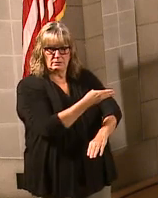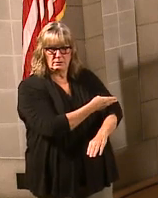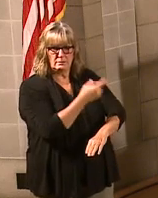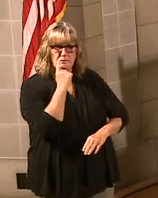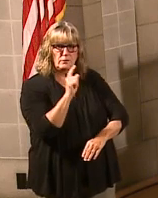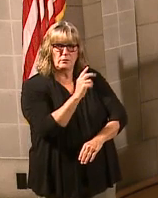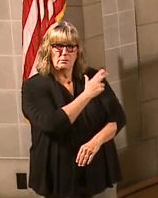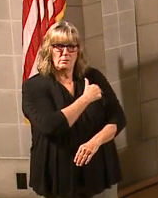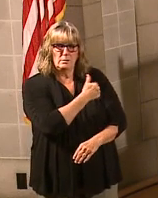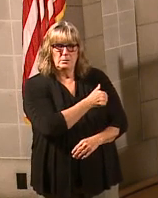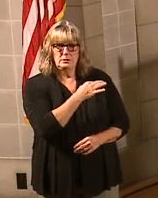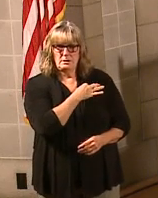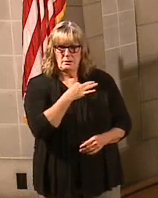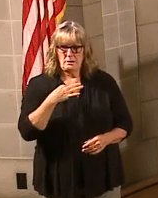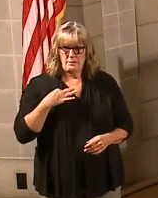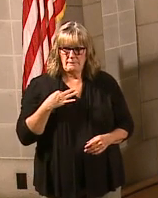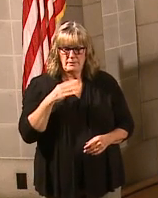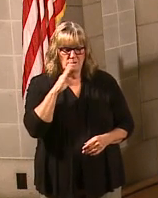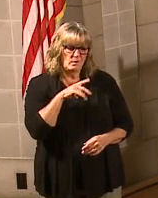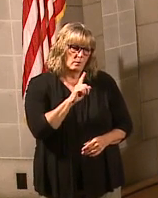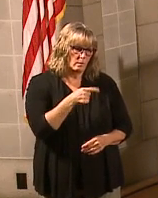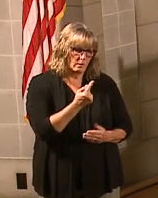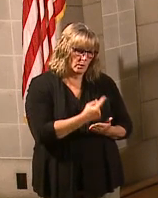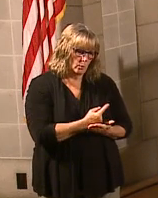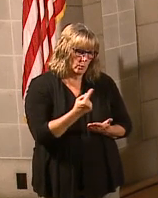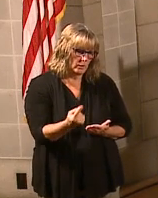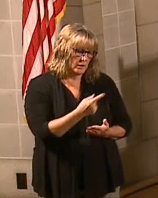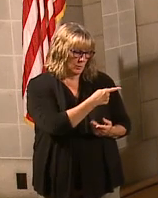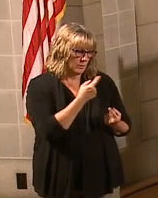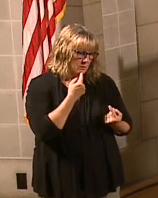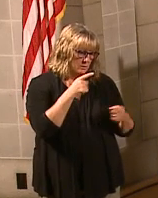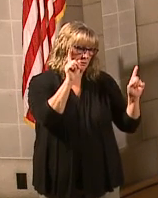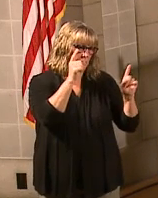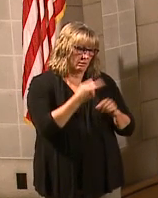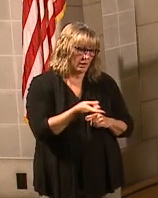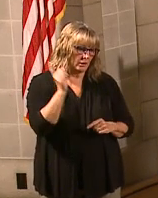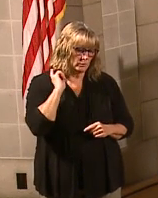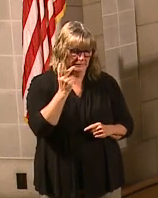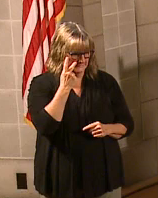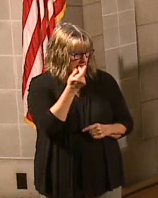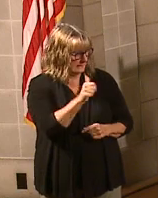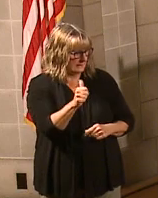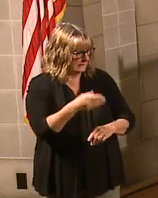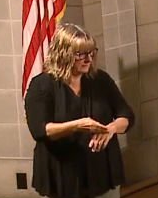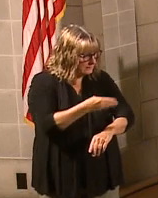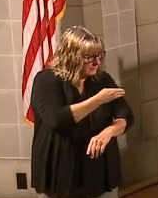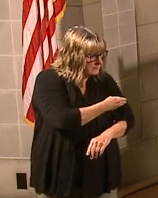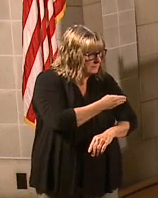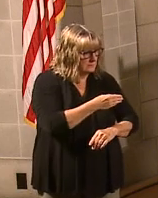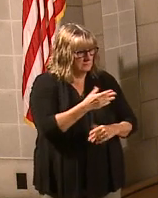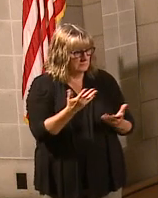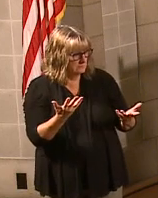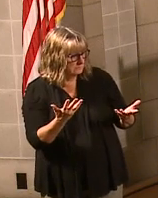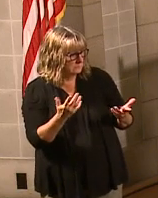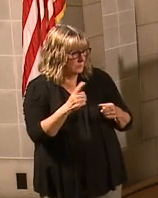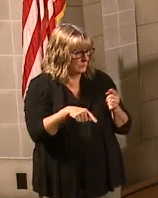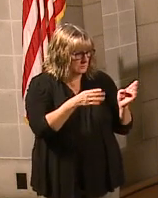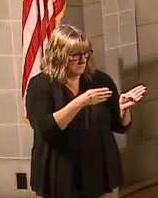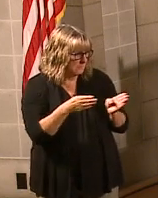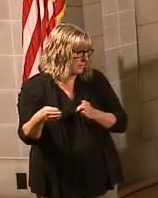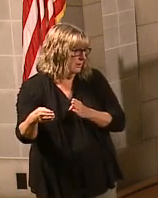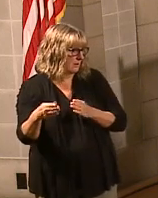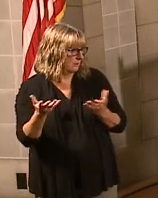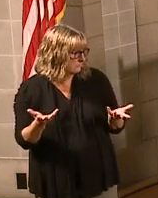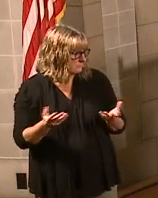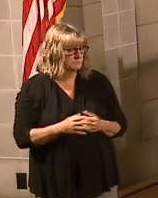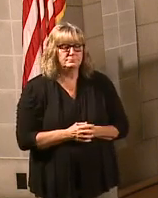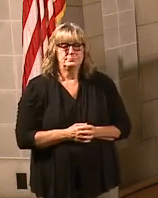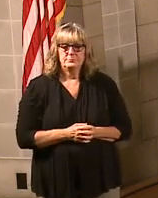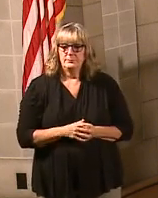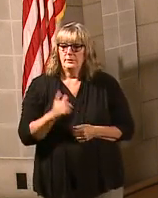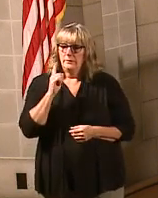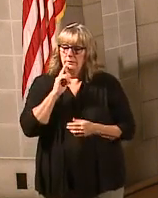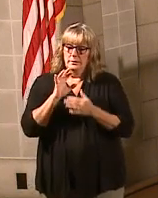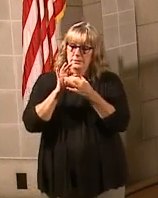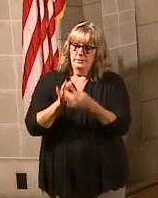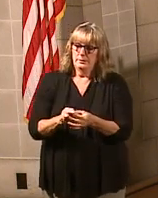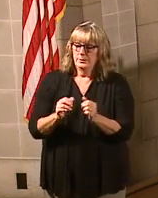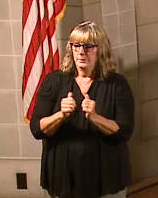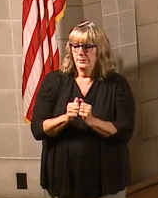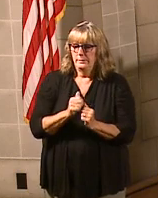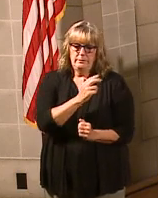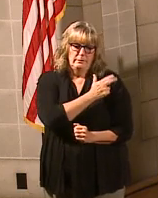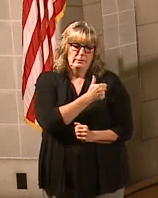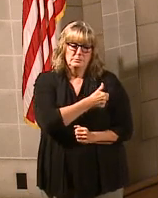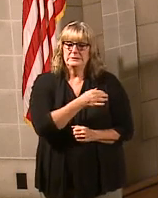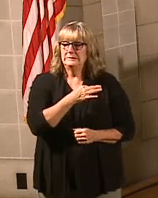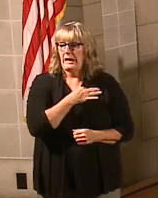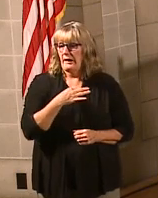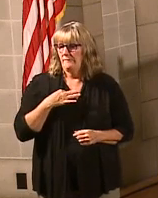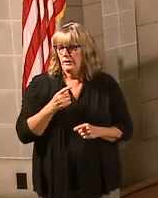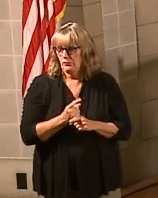DISCUSSIONS TO SEE WHETHER IT'S